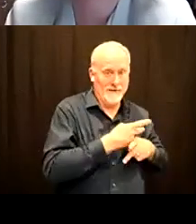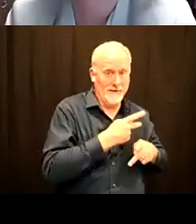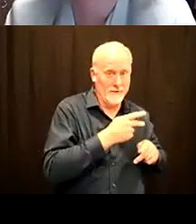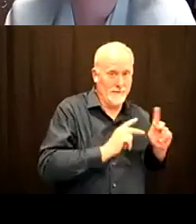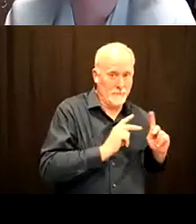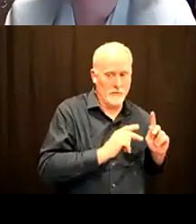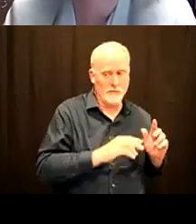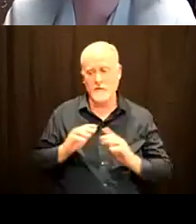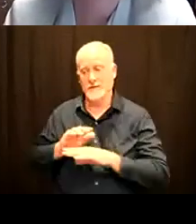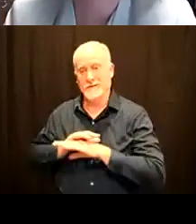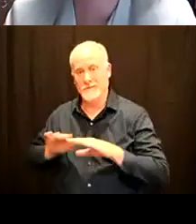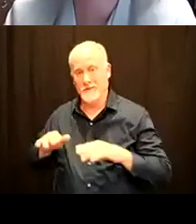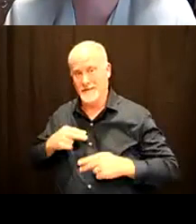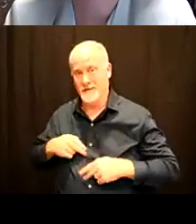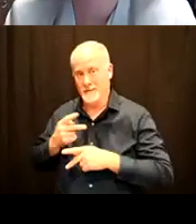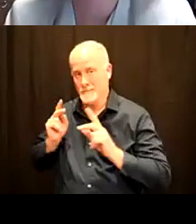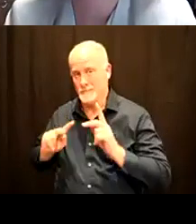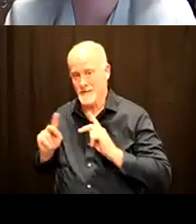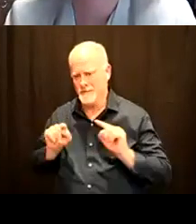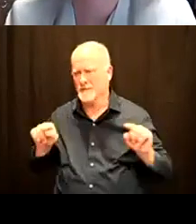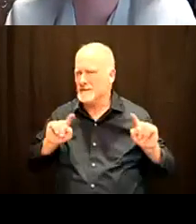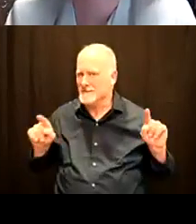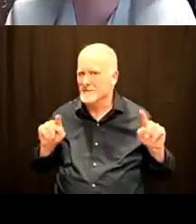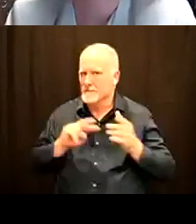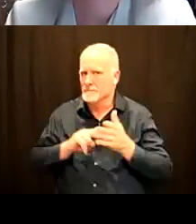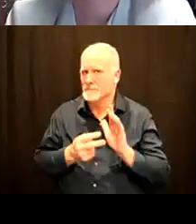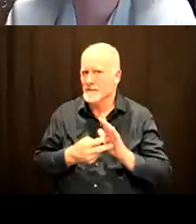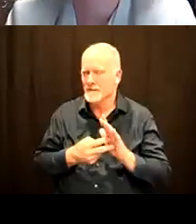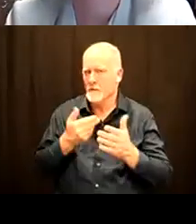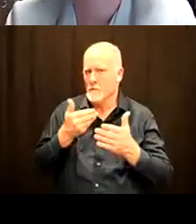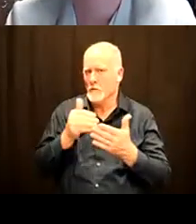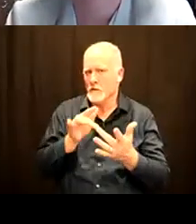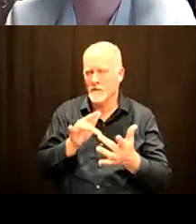personnel it's critical that employees follow the instructions from employee health for next steps